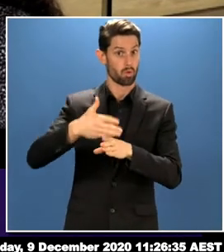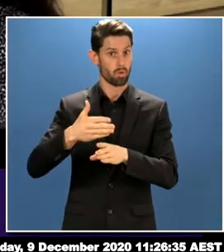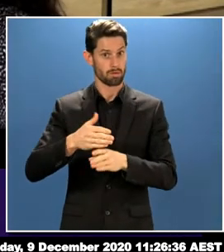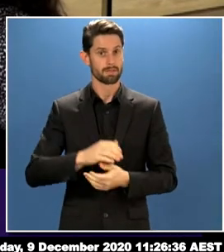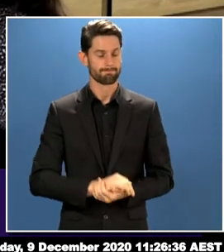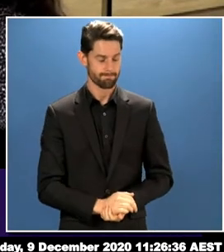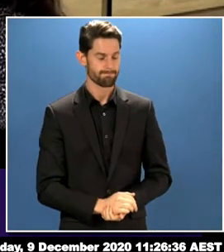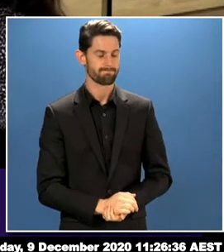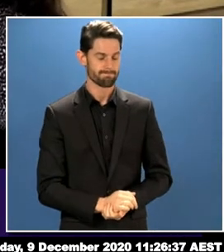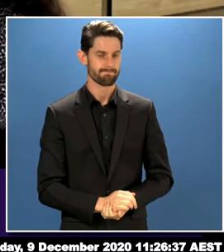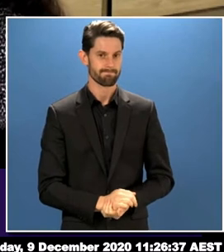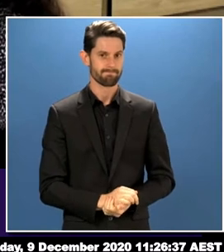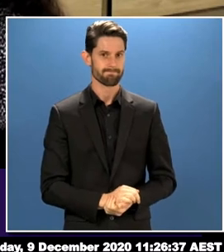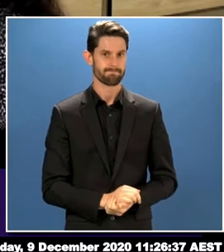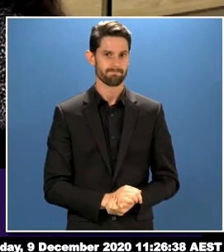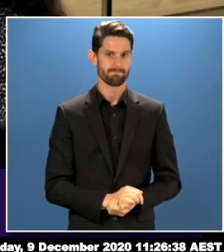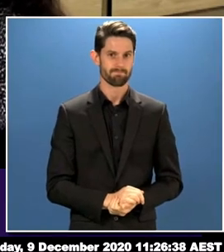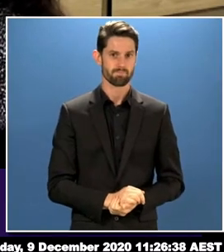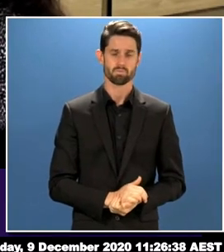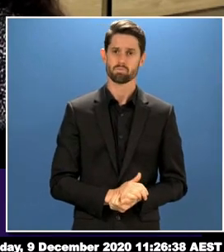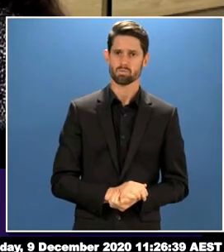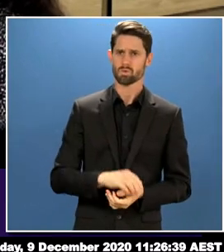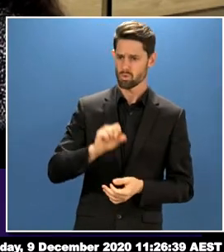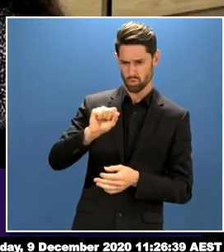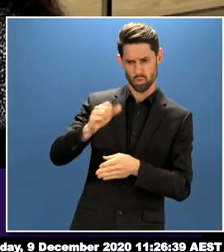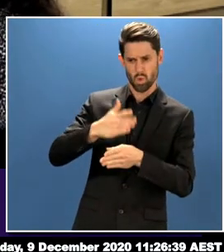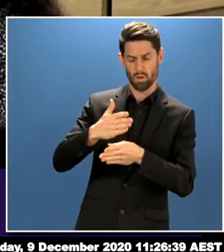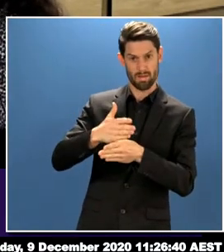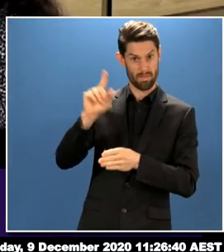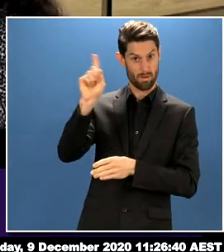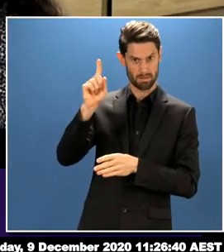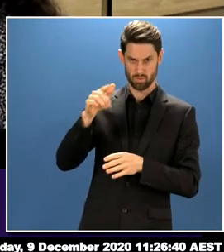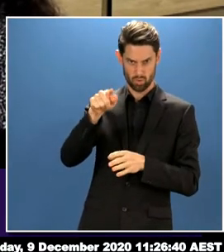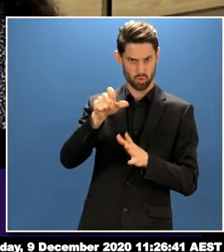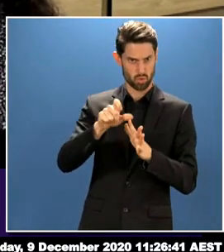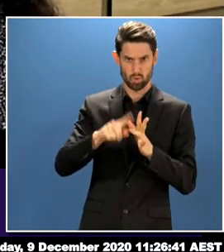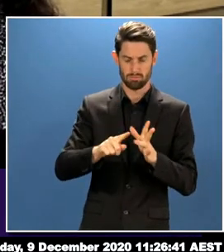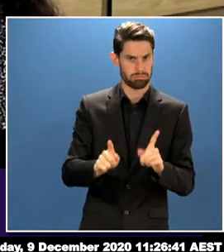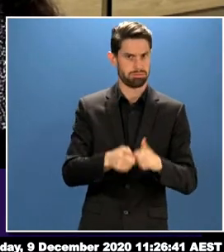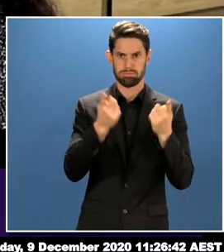There's many different facets of the role that you fill at the ATO, isn't there?